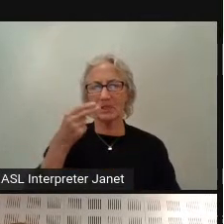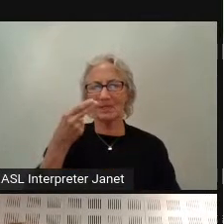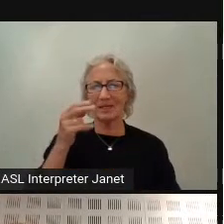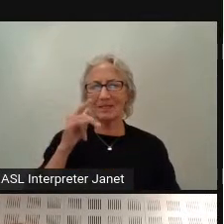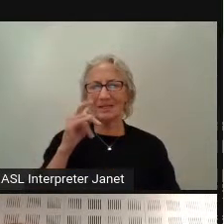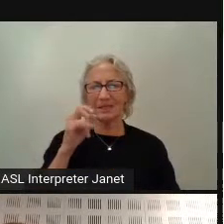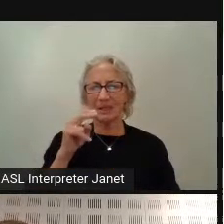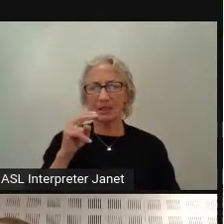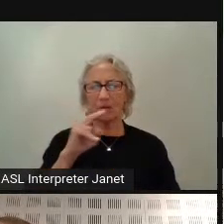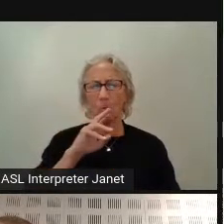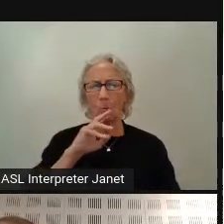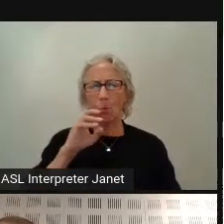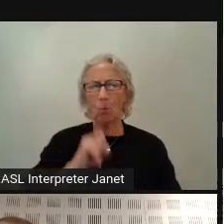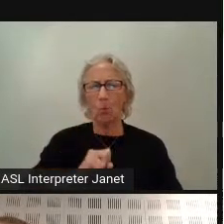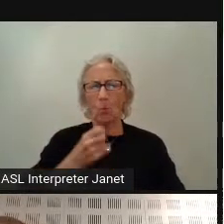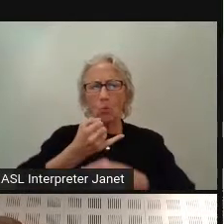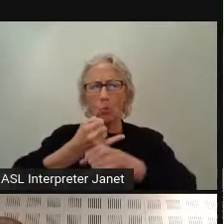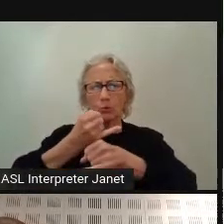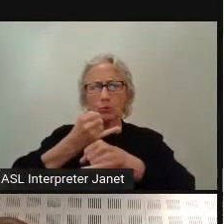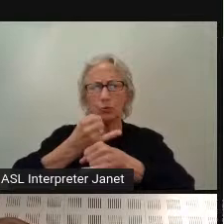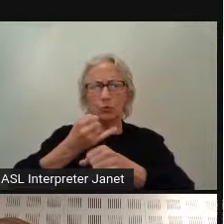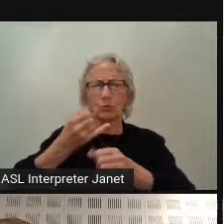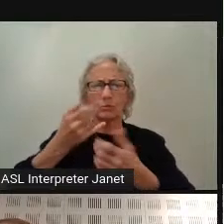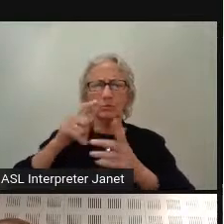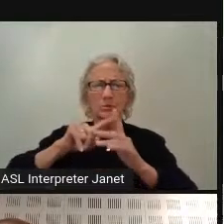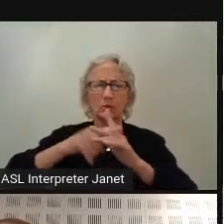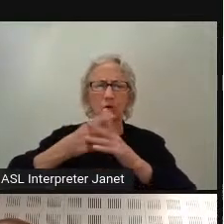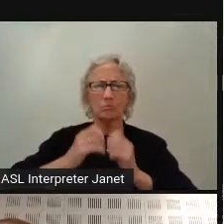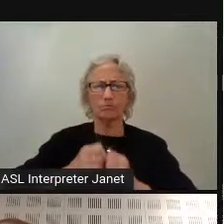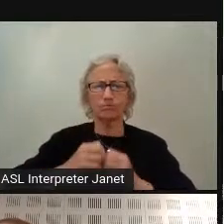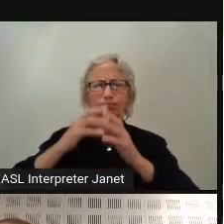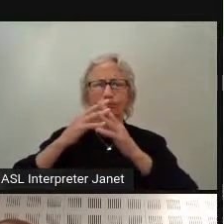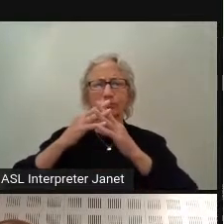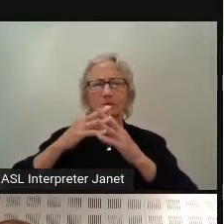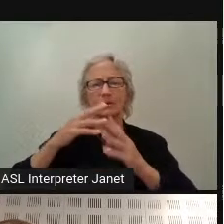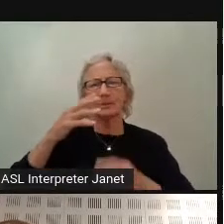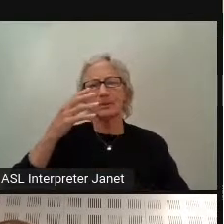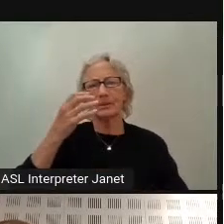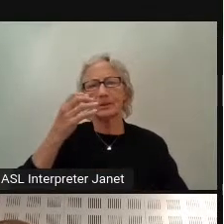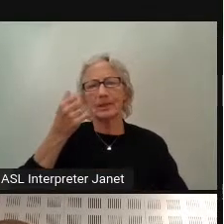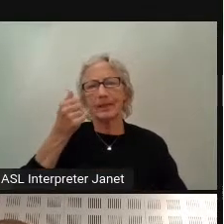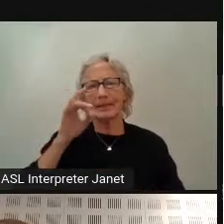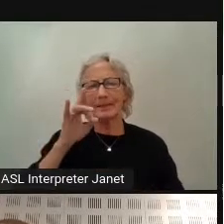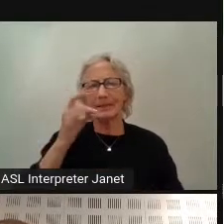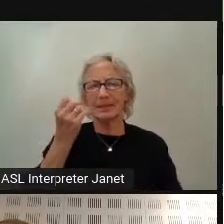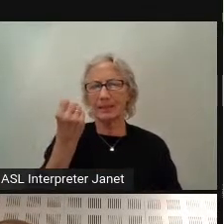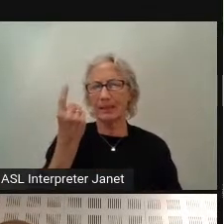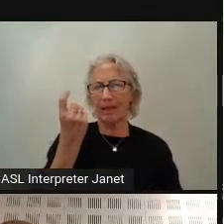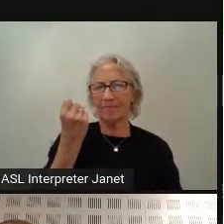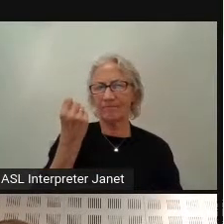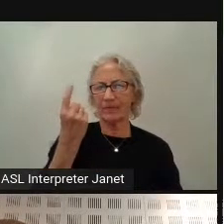partially sighted an institution in Denmark located in Copenhagen where an old institution from 1812.